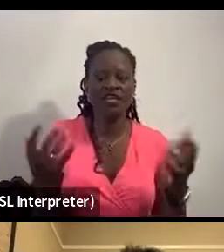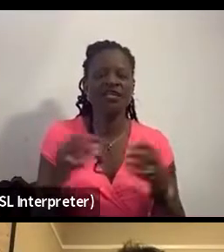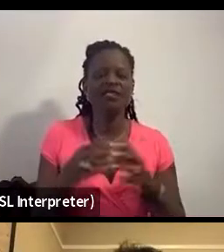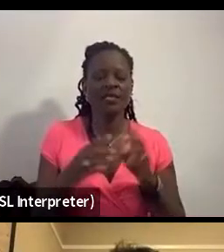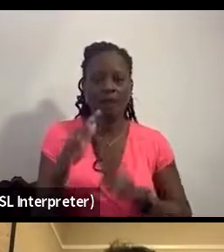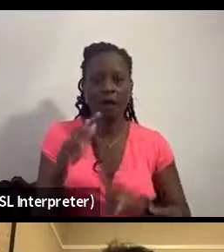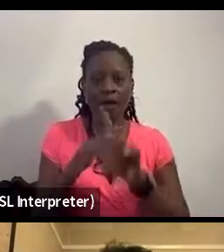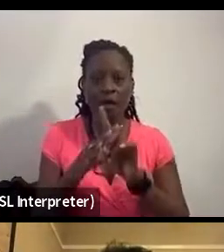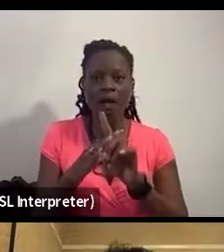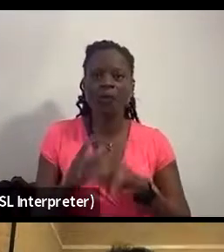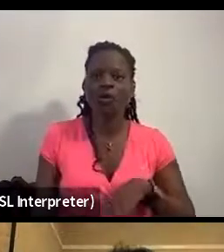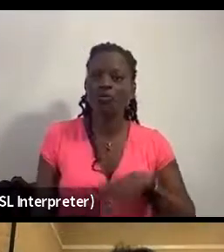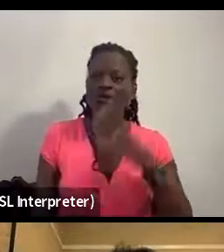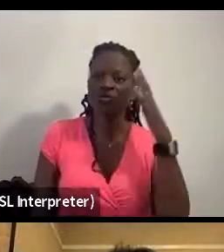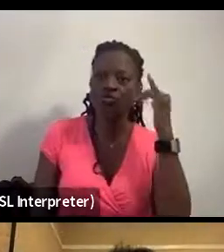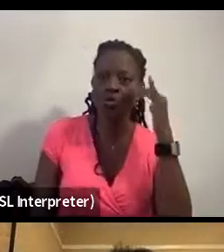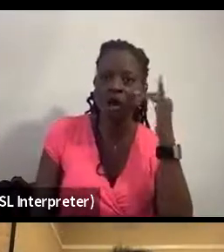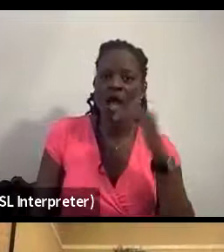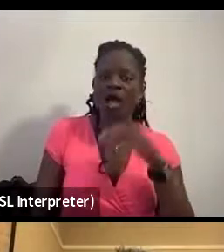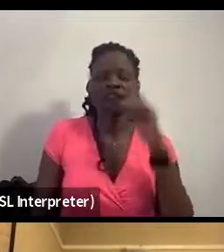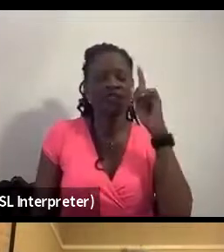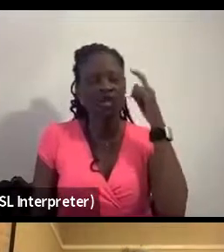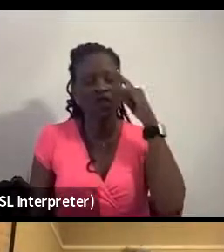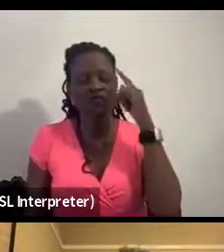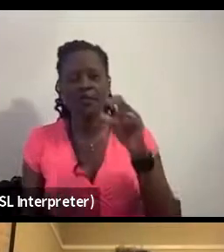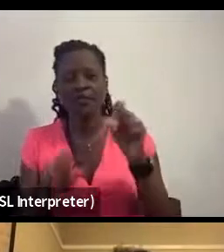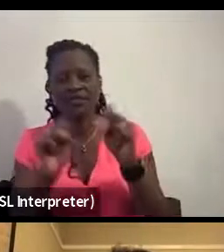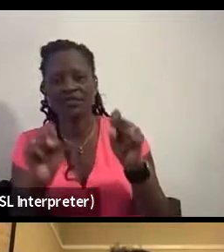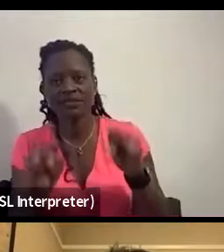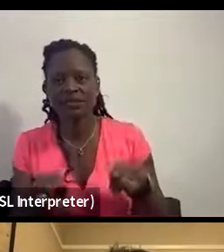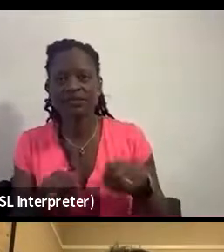government systems and health care systems historically have impacted our communities